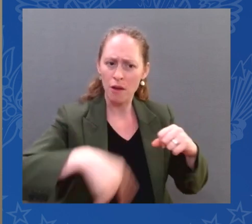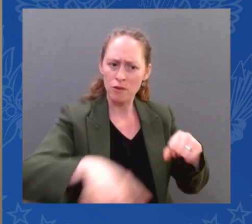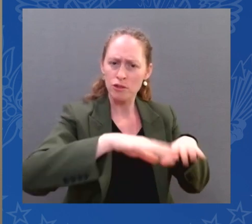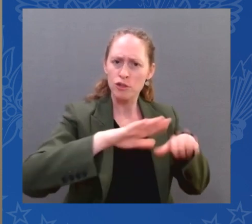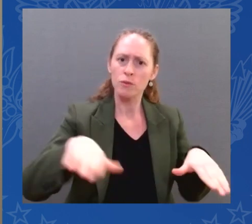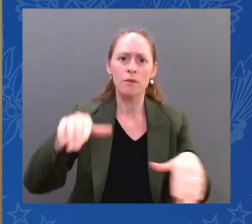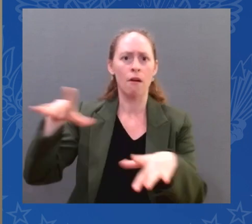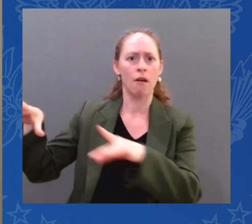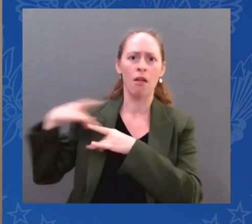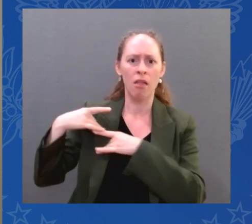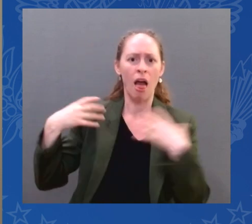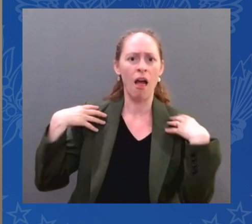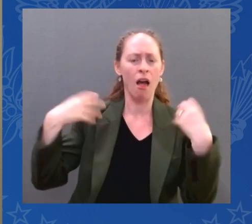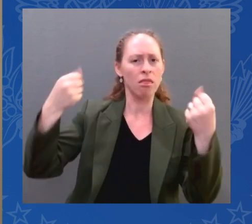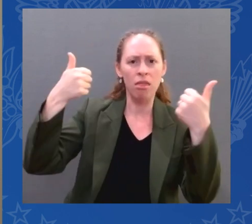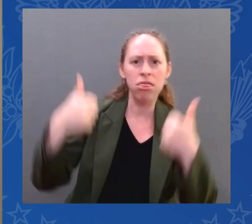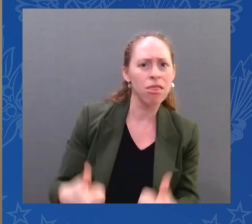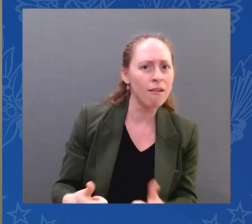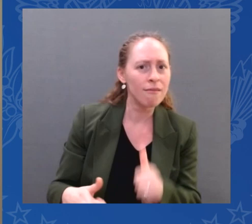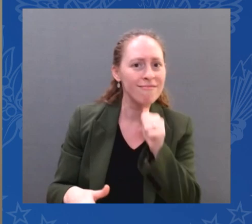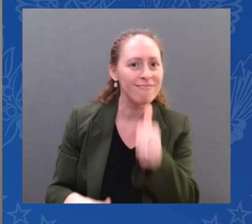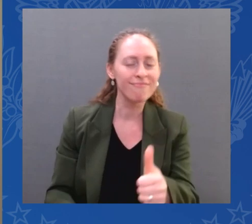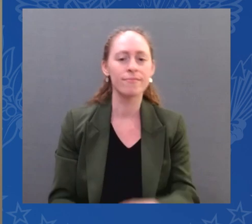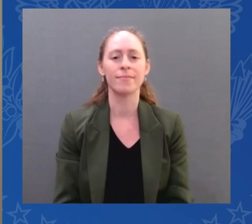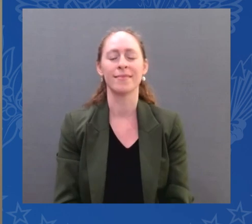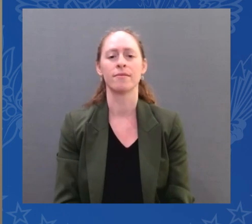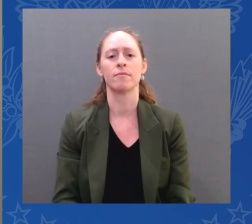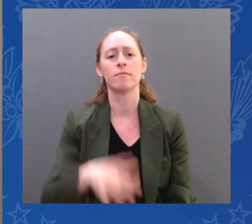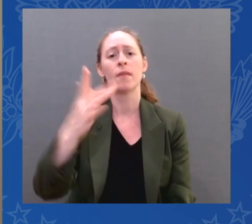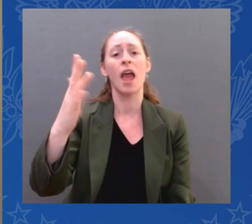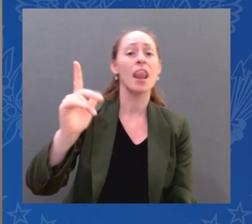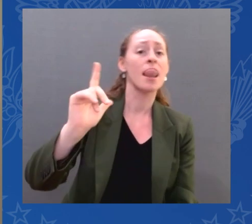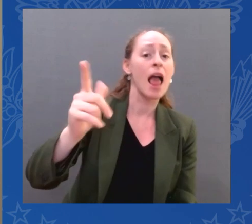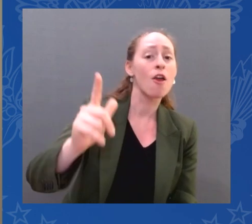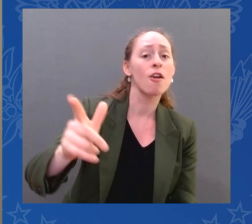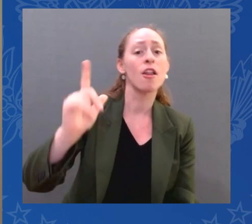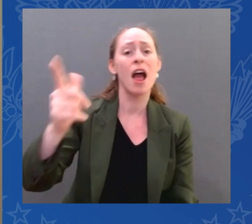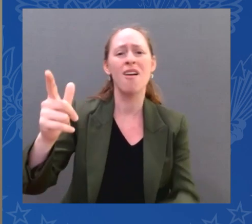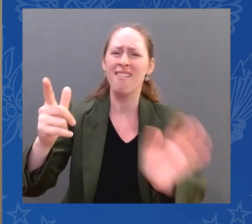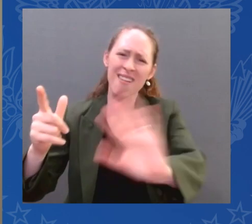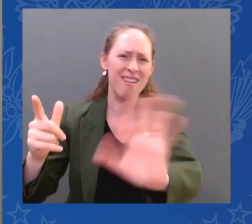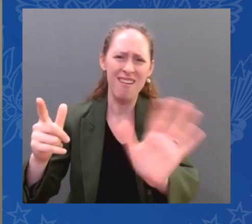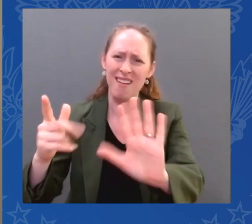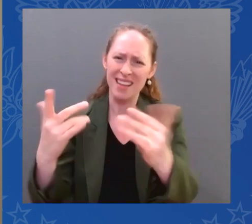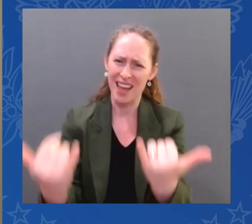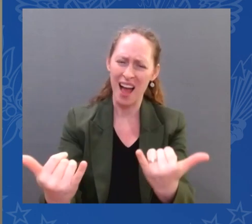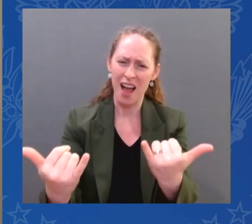So don't wait. Find a COVID-19 vaccination location nearest you and make it a family affair